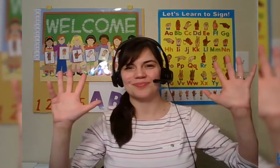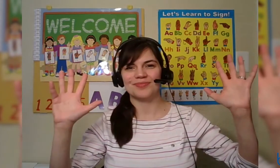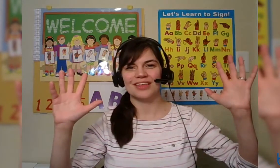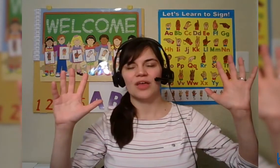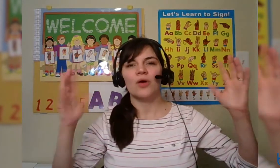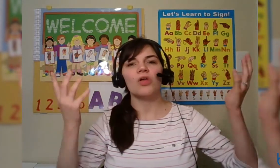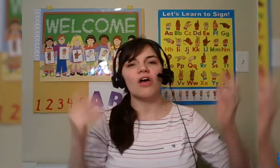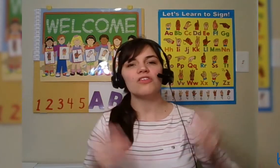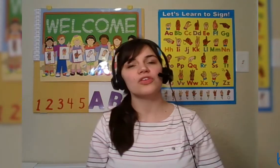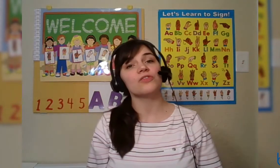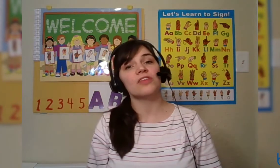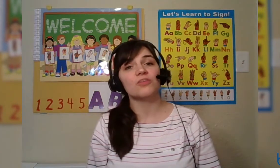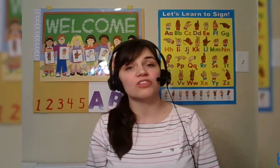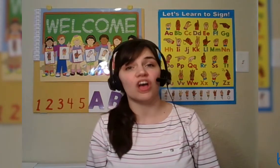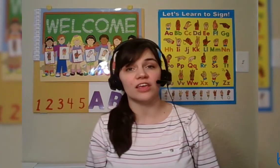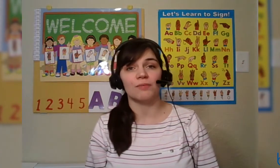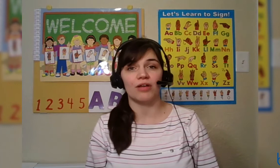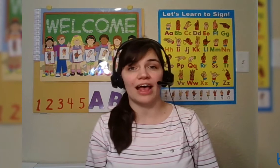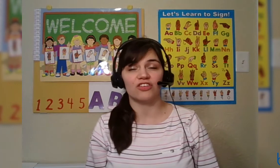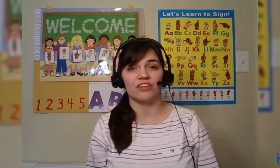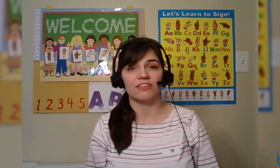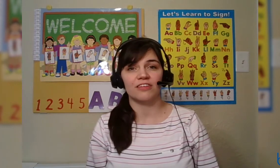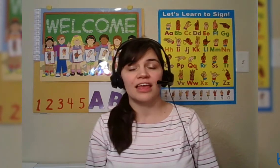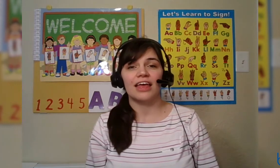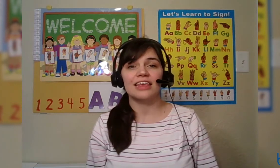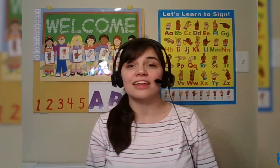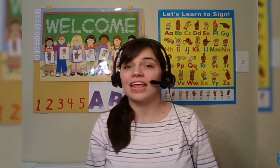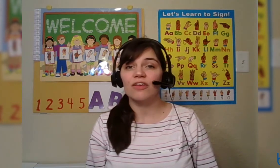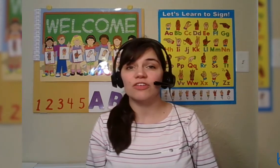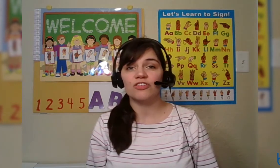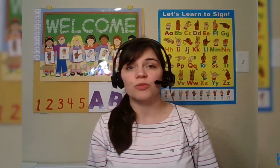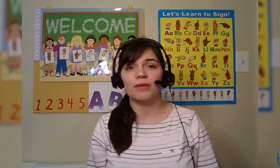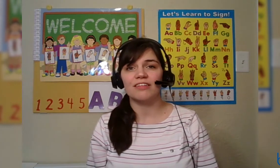We'll also use this when talking about actions. Again, in English, someone might